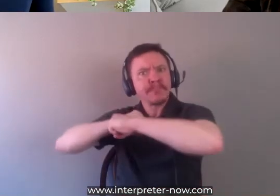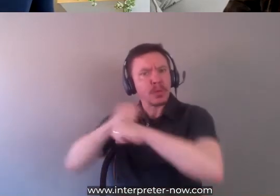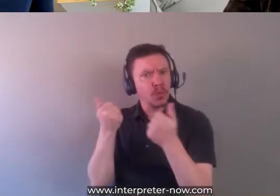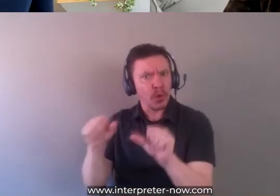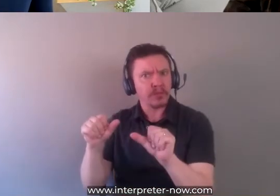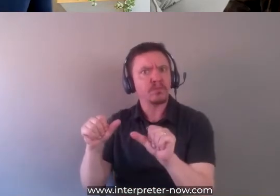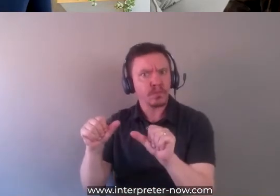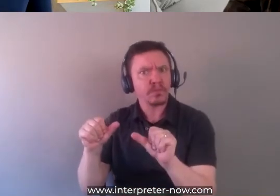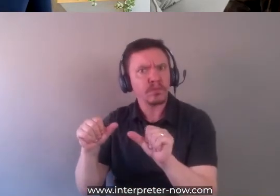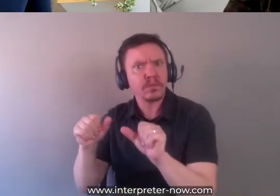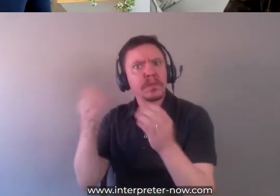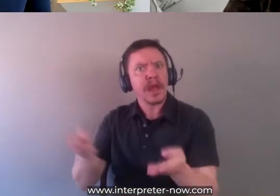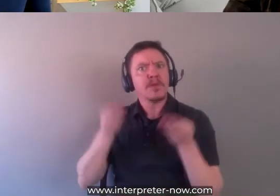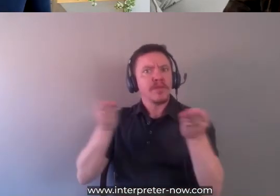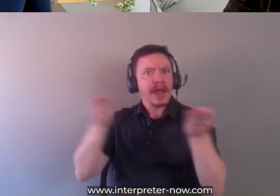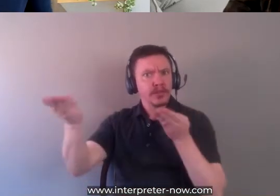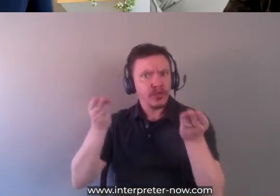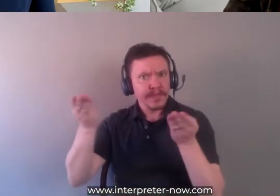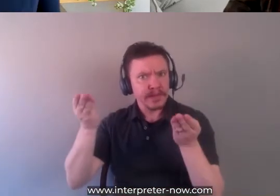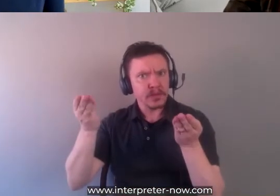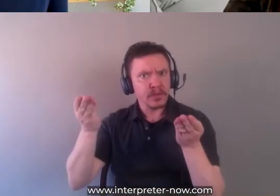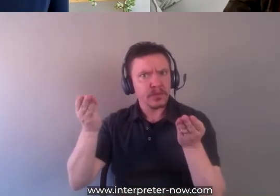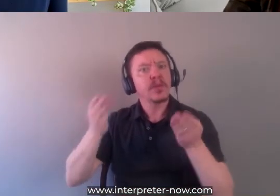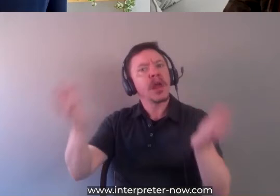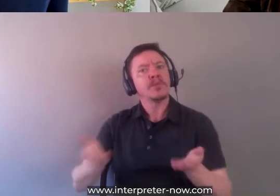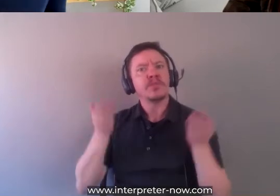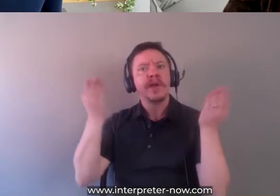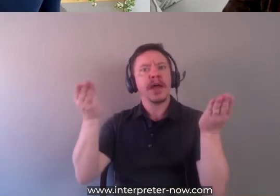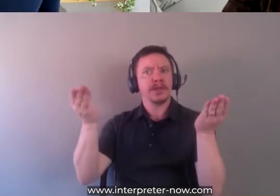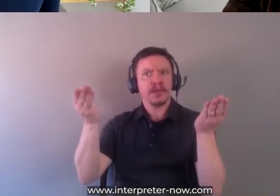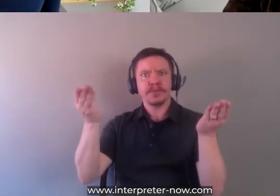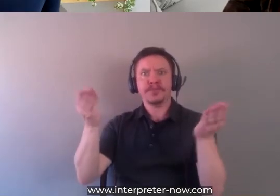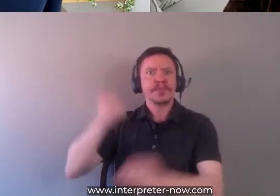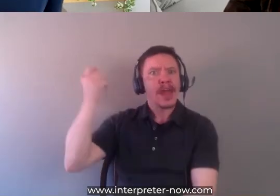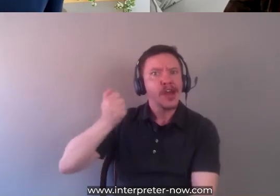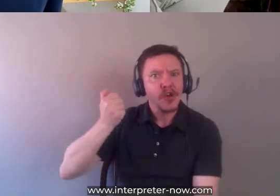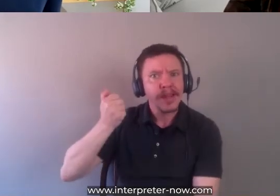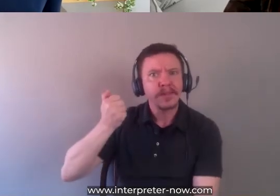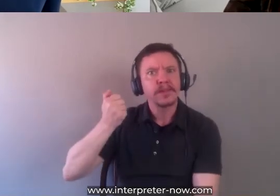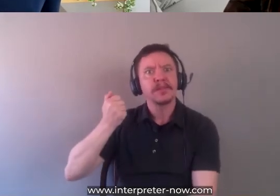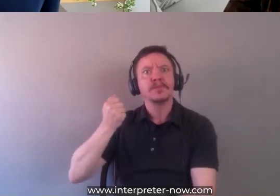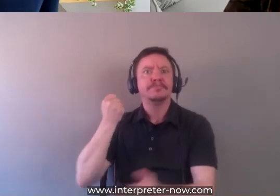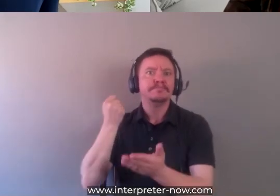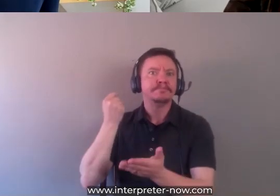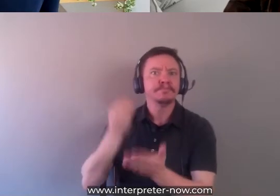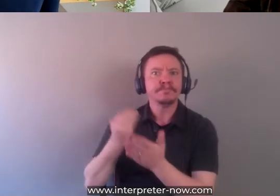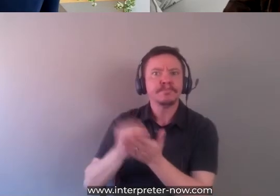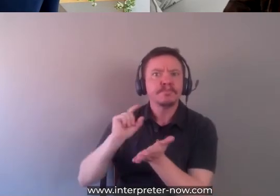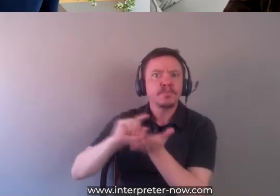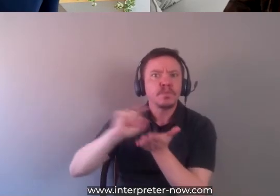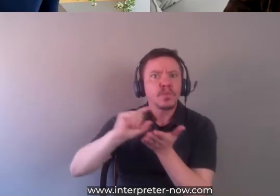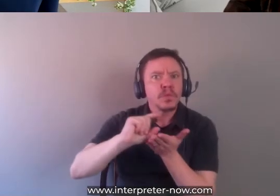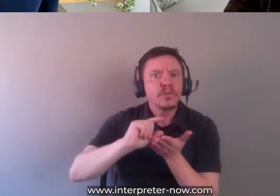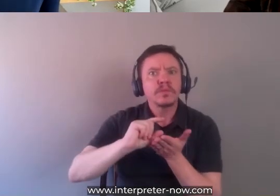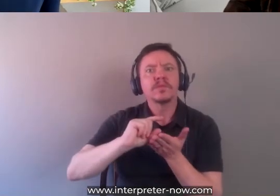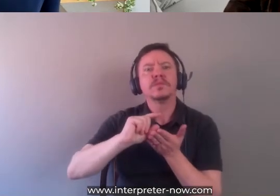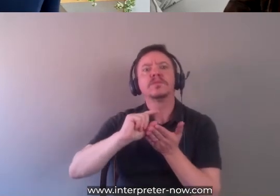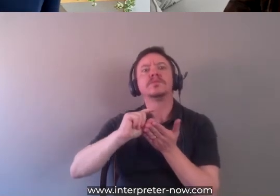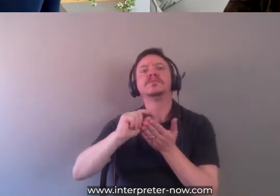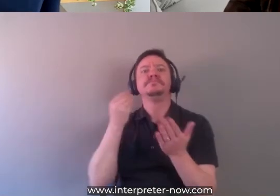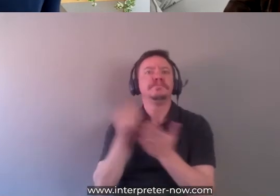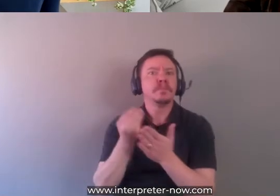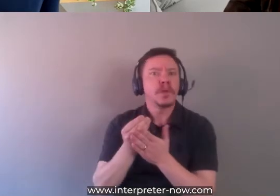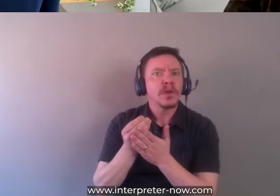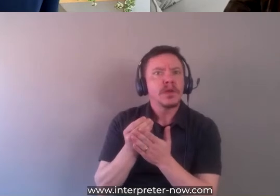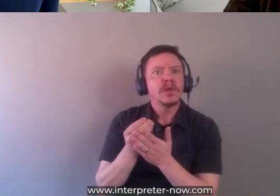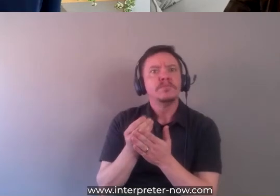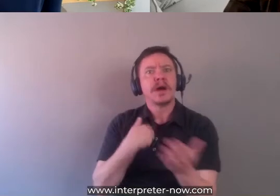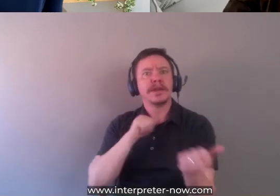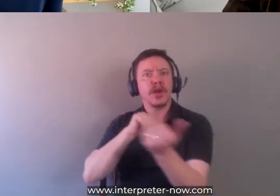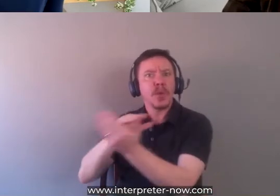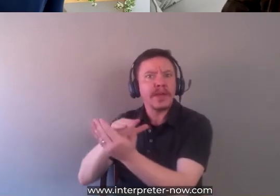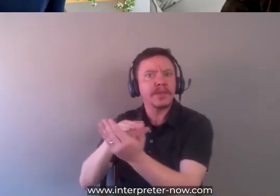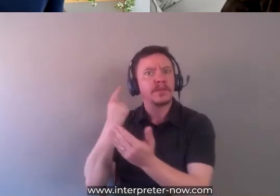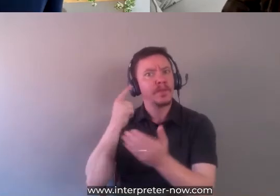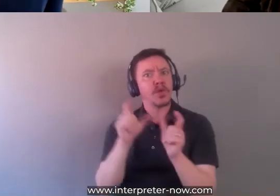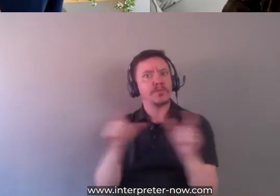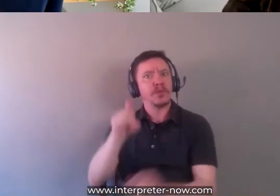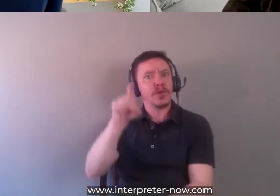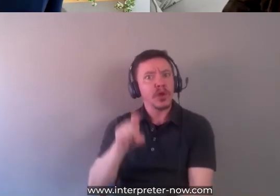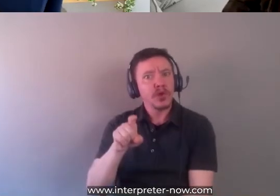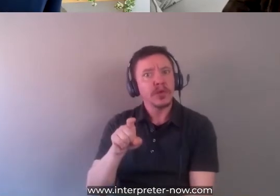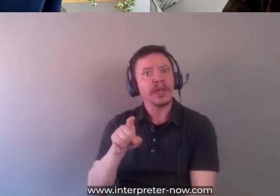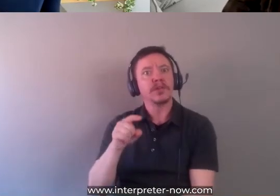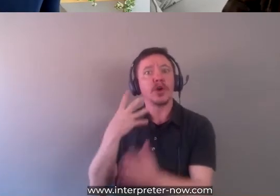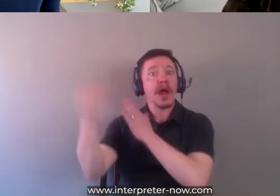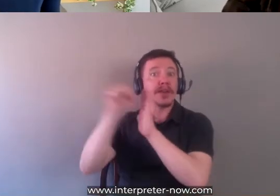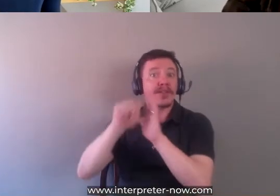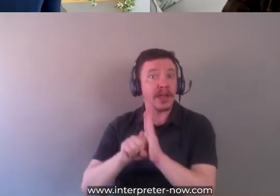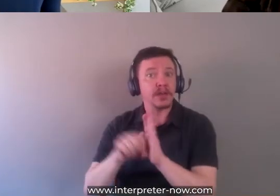services, to provide grants, to provide monetary ways for people who need to go out of state